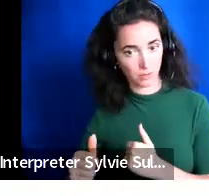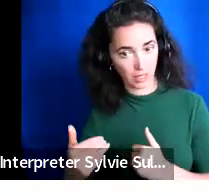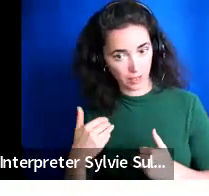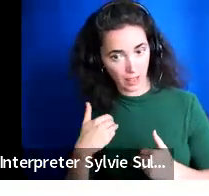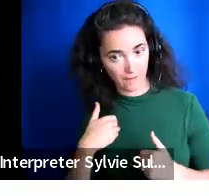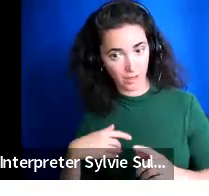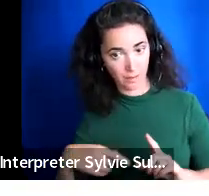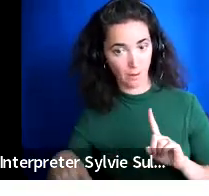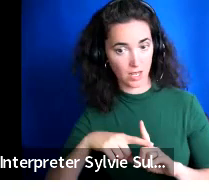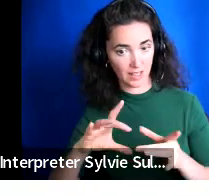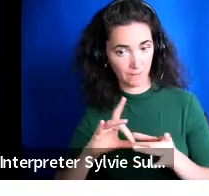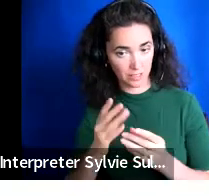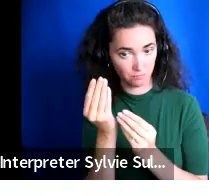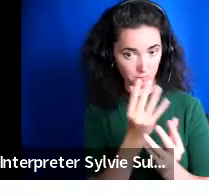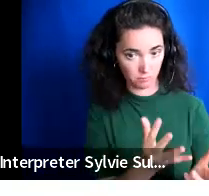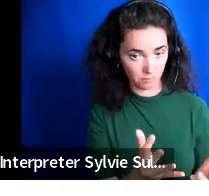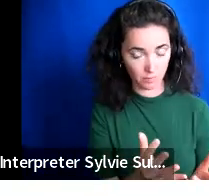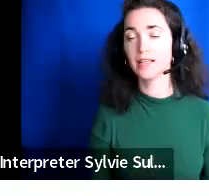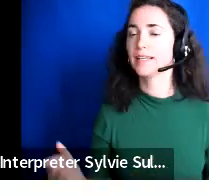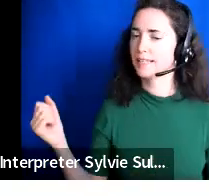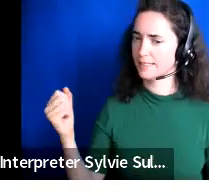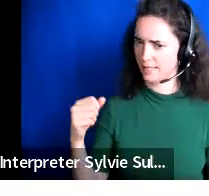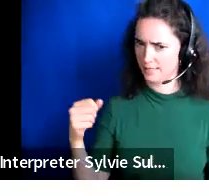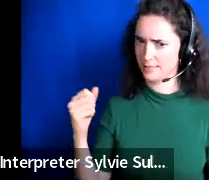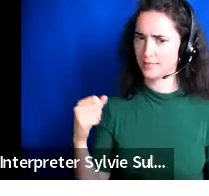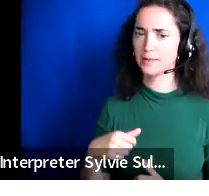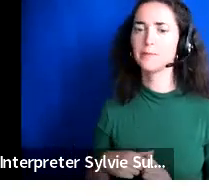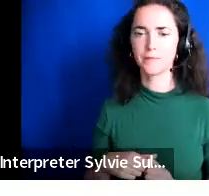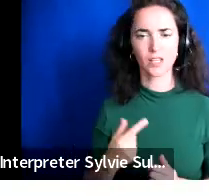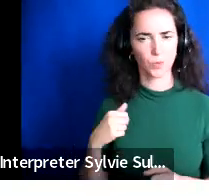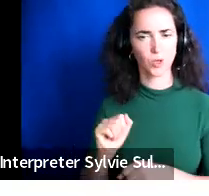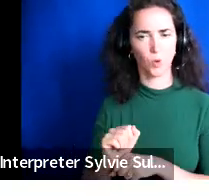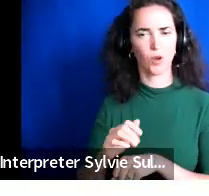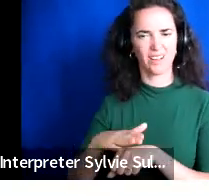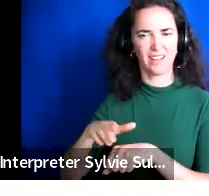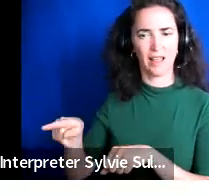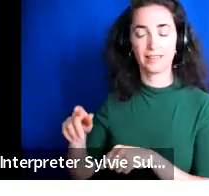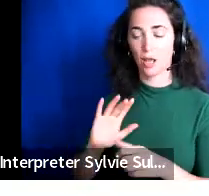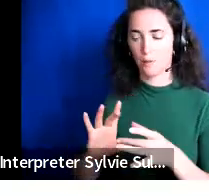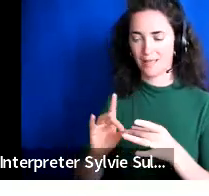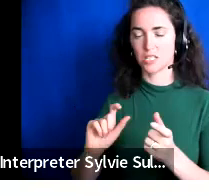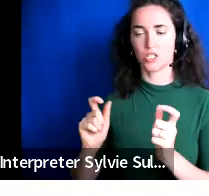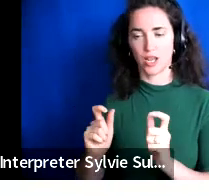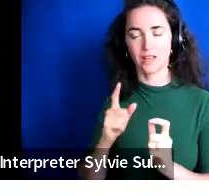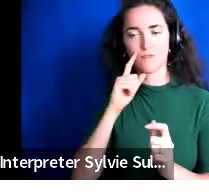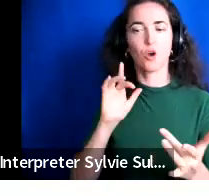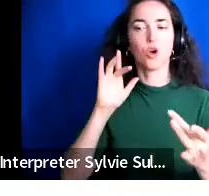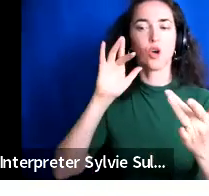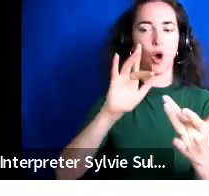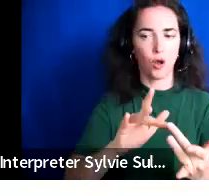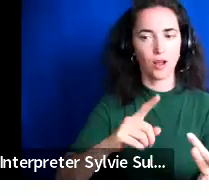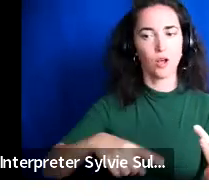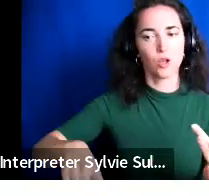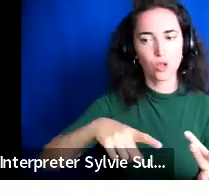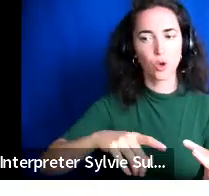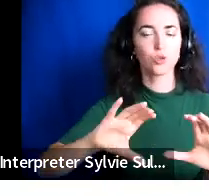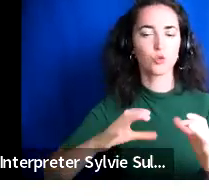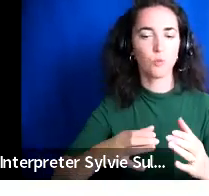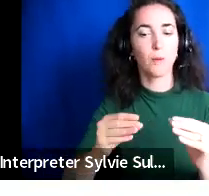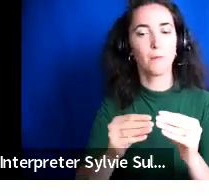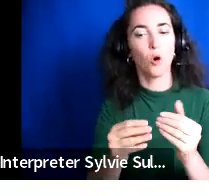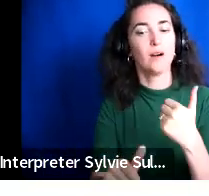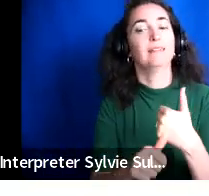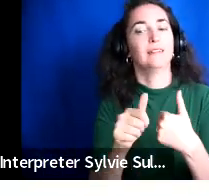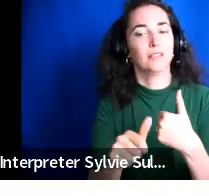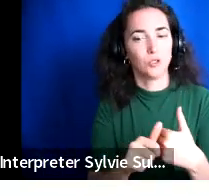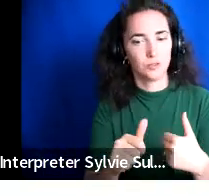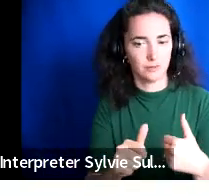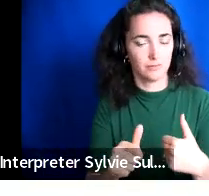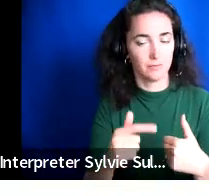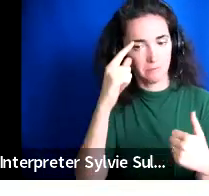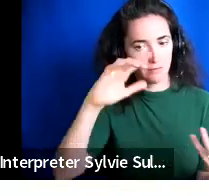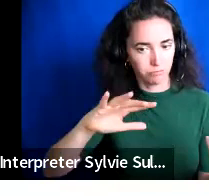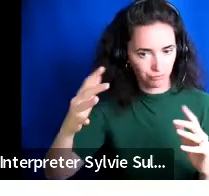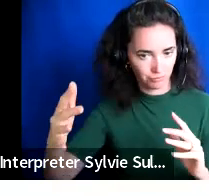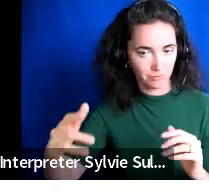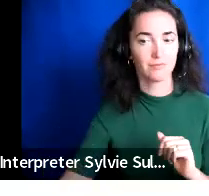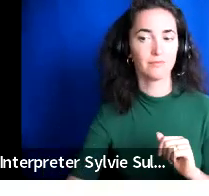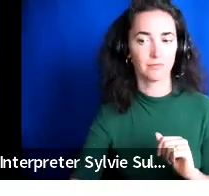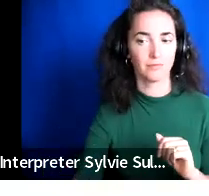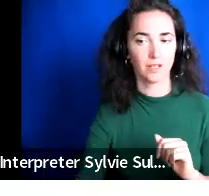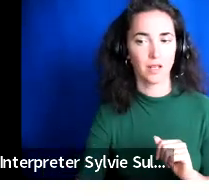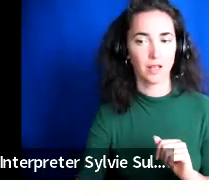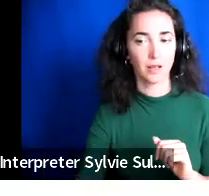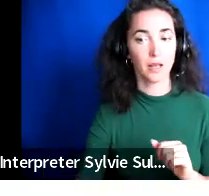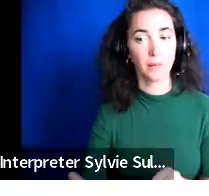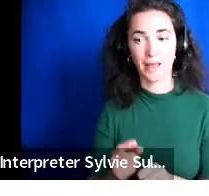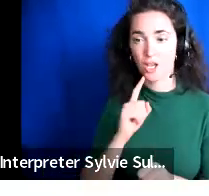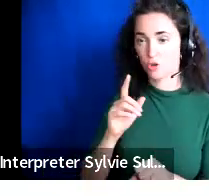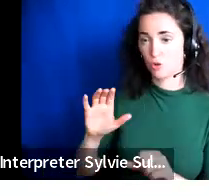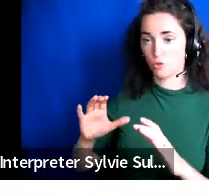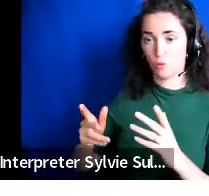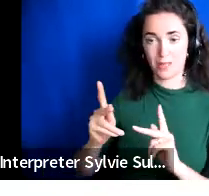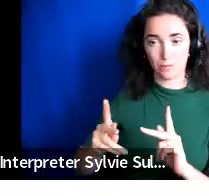So. Yes, and I said, that's we are working on tailoring the message to reach those at real and groups, so that we are engaging that population. So that's a great point.